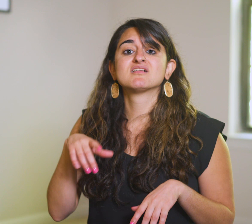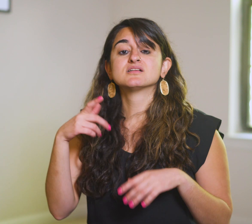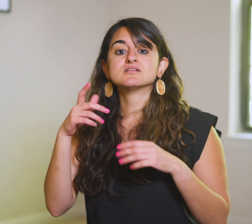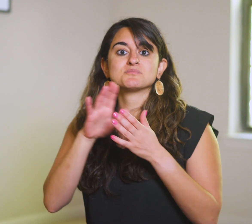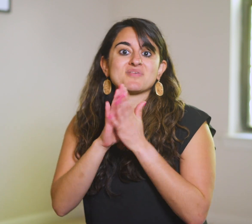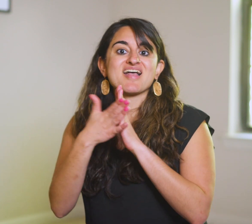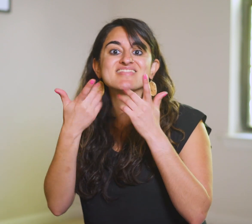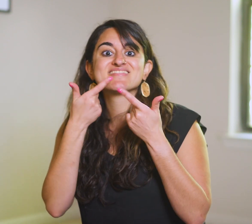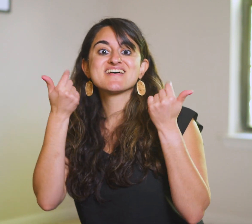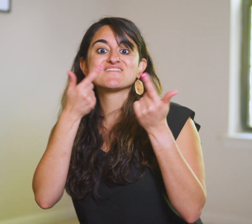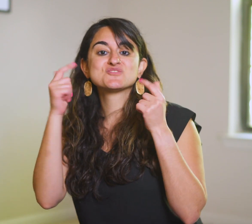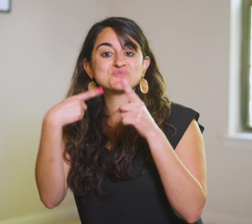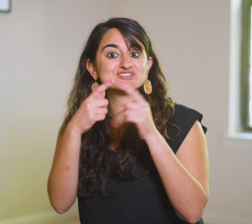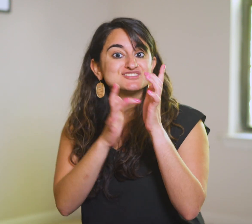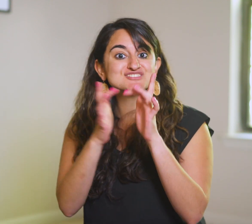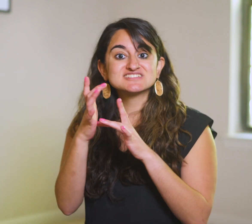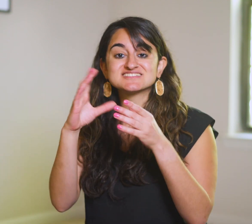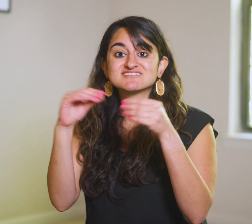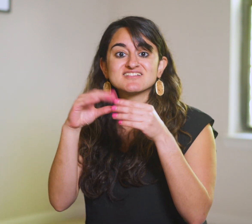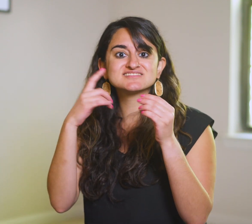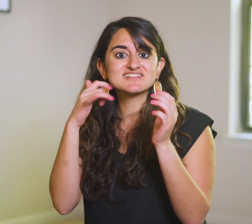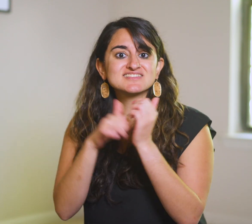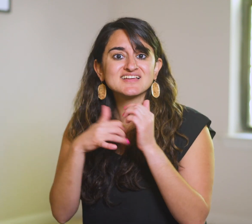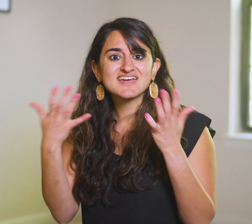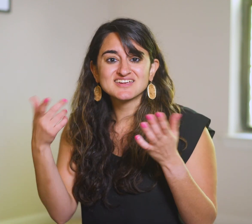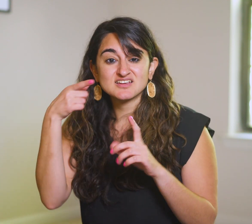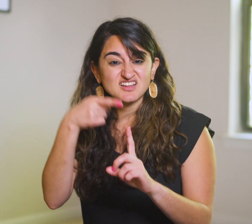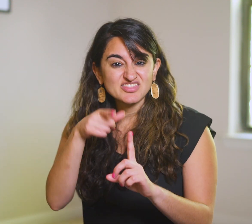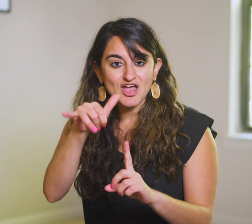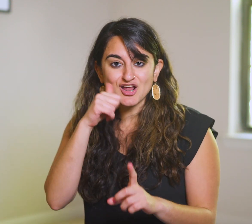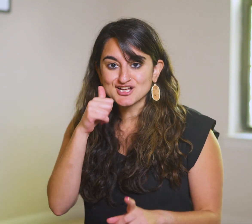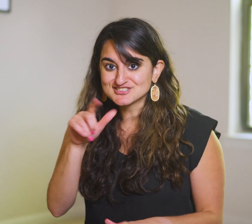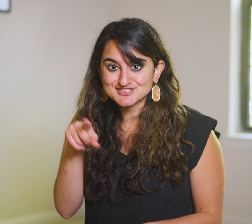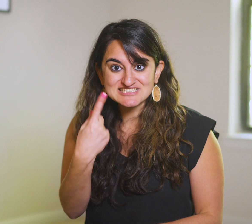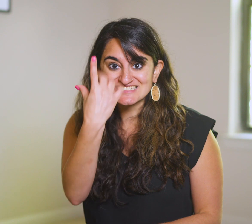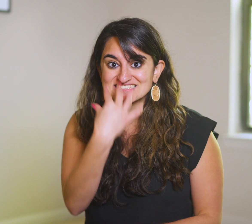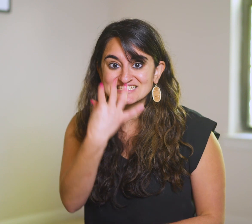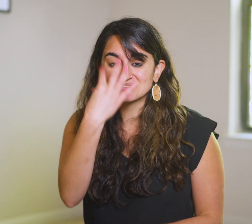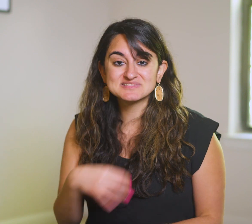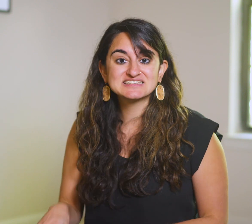Their wails turn to laughter when Jesus says the girl is just sleeping.